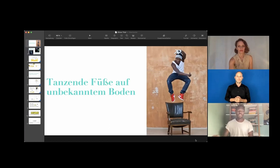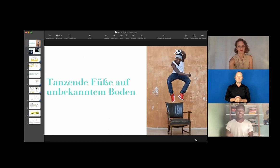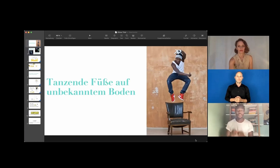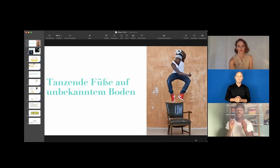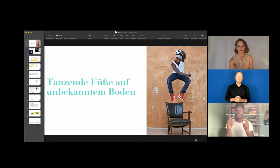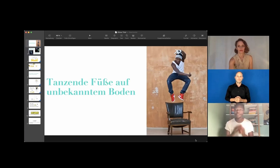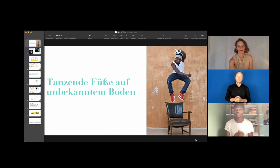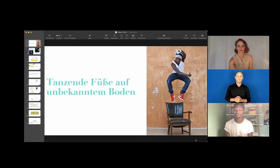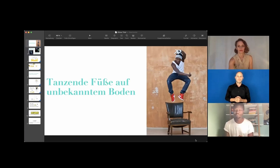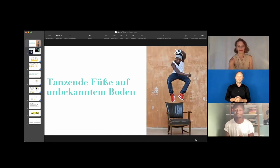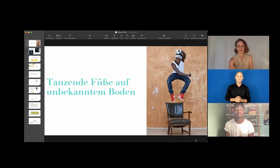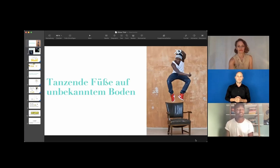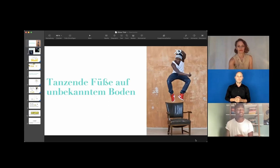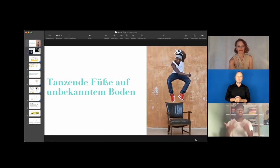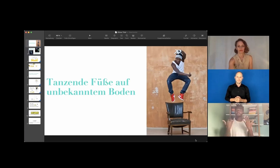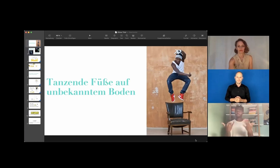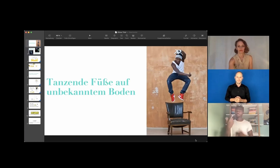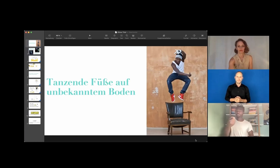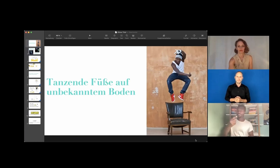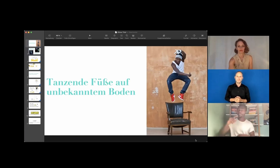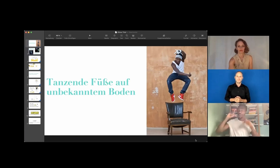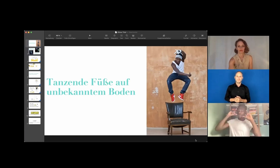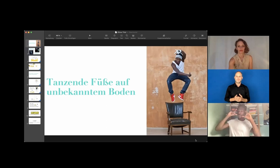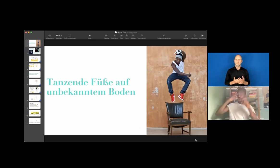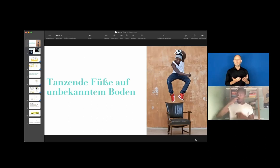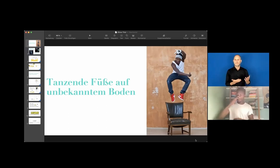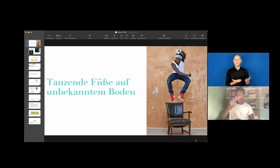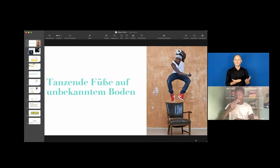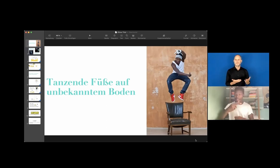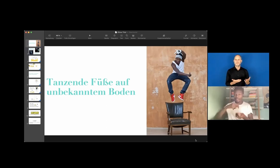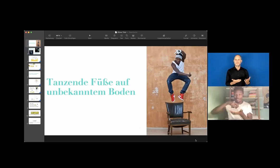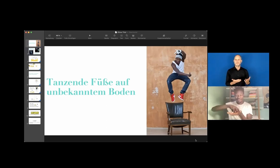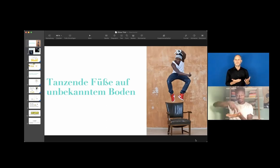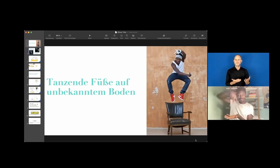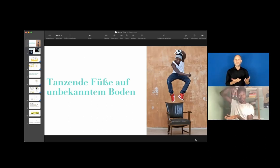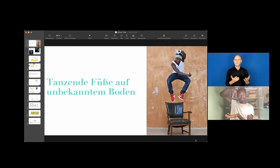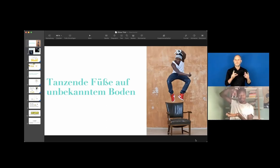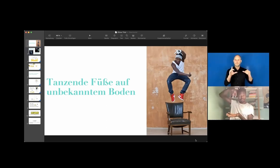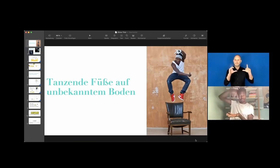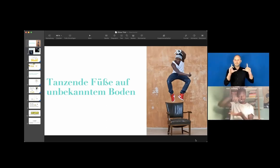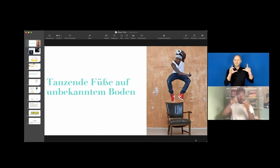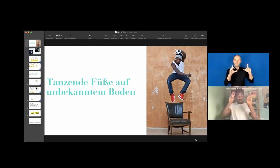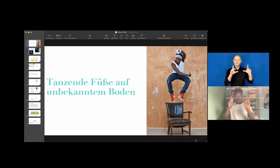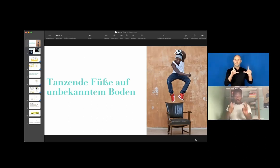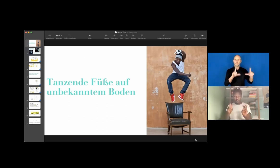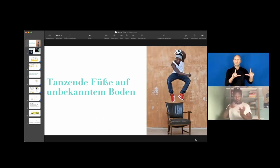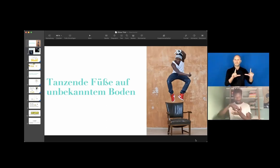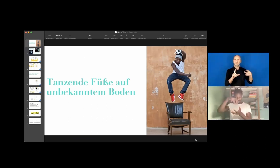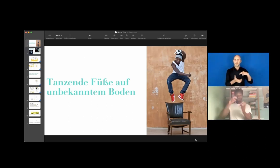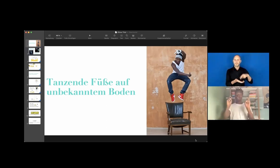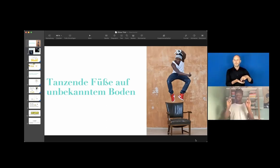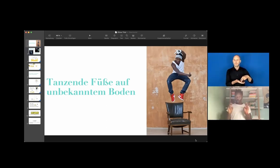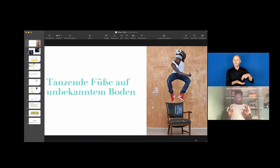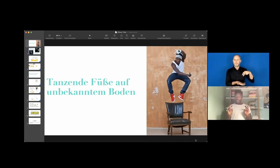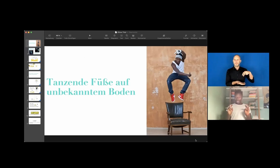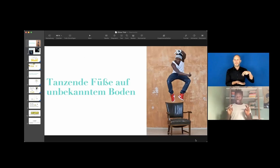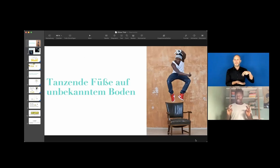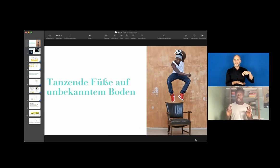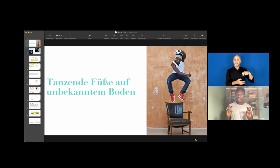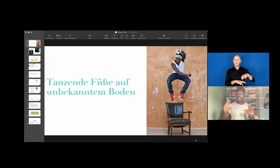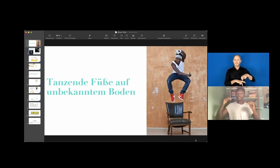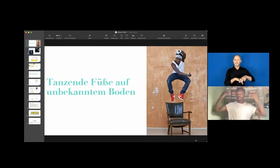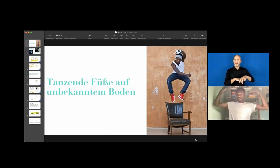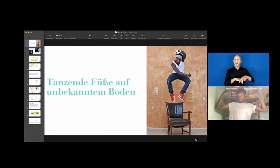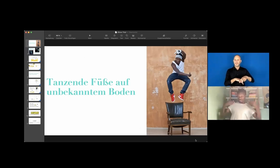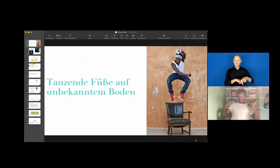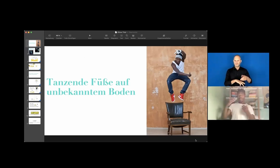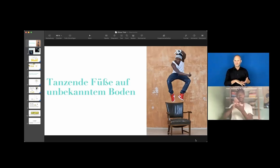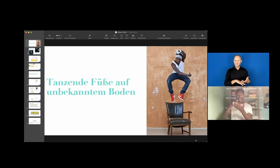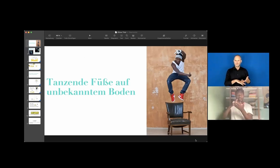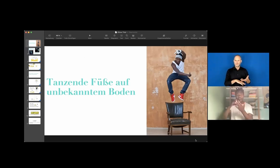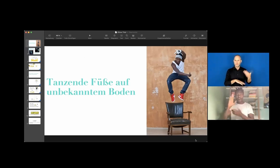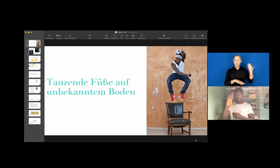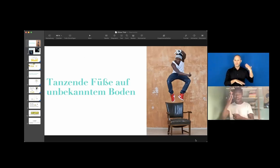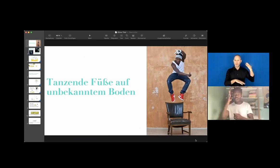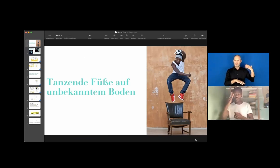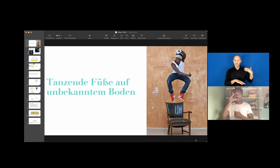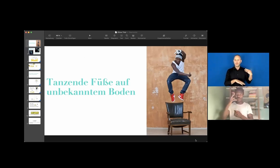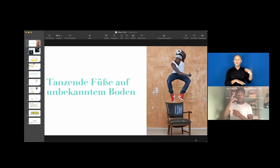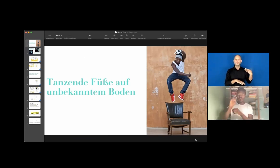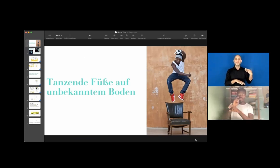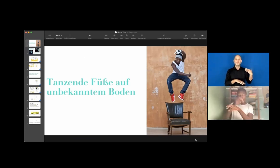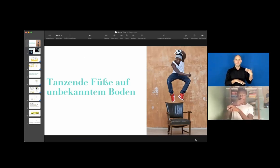So, on this PowerPoint, you can see a picture of me jumping on a chair. And I really like this picture,